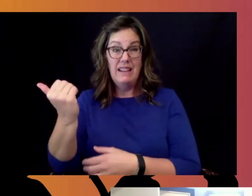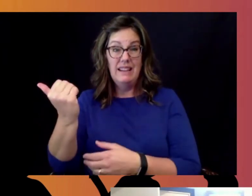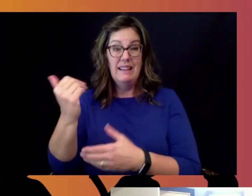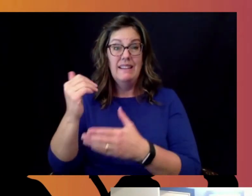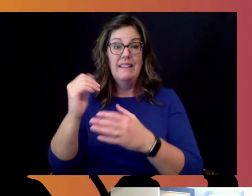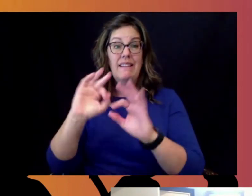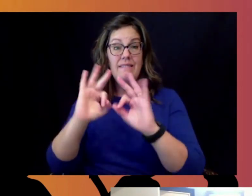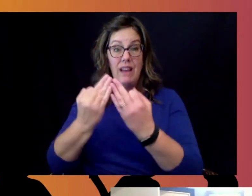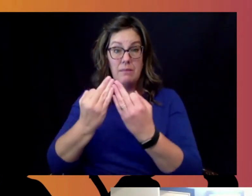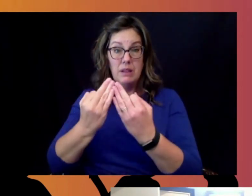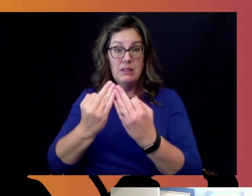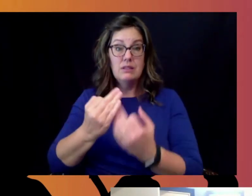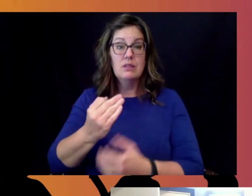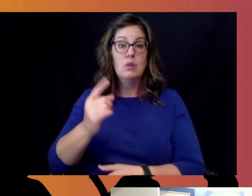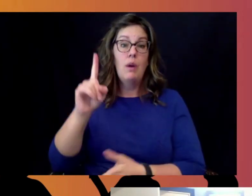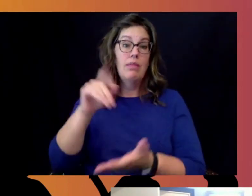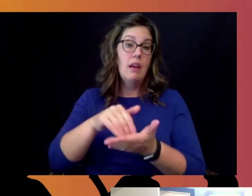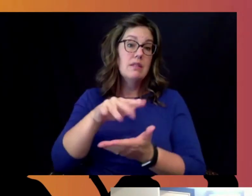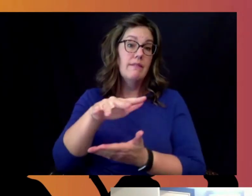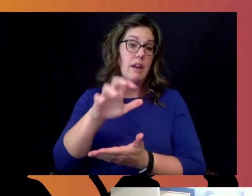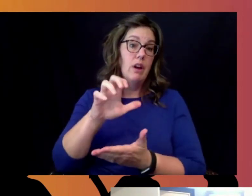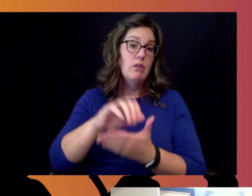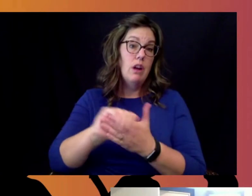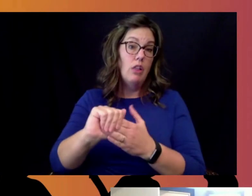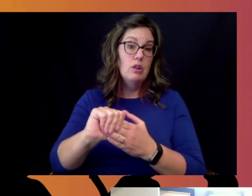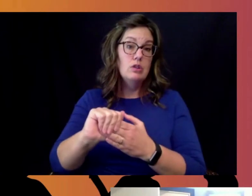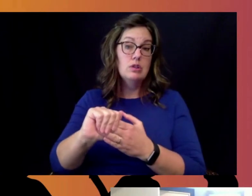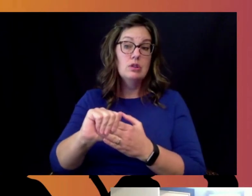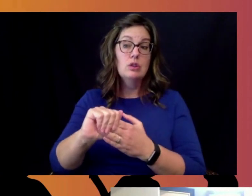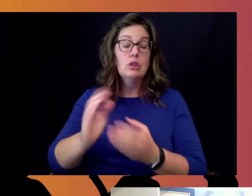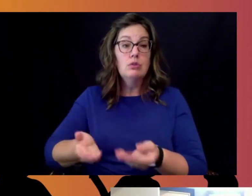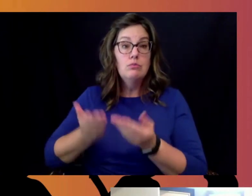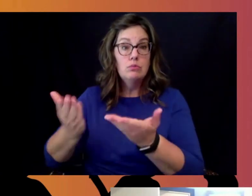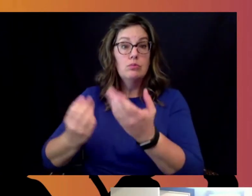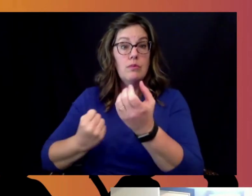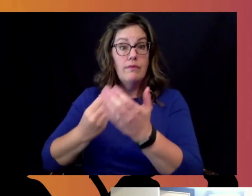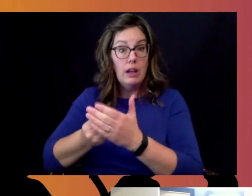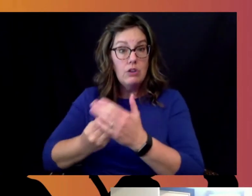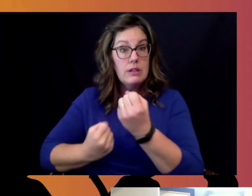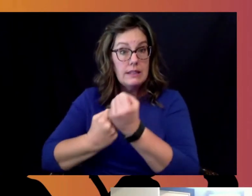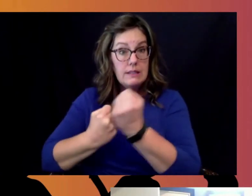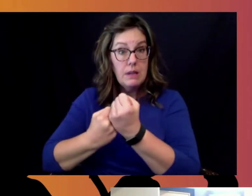financial assistance to make sure they could stay in their homes if they were faced with eviction or